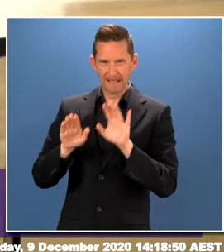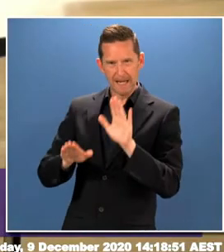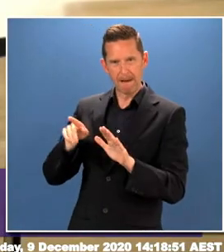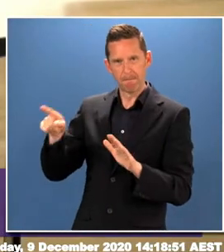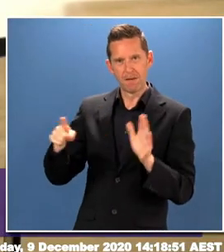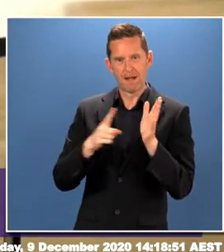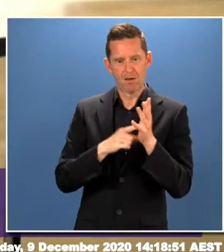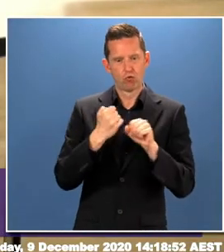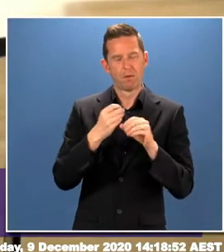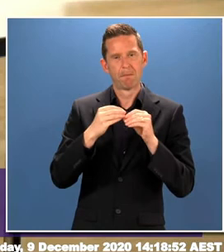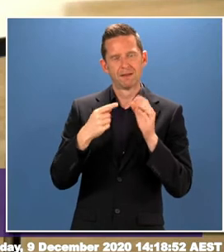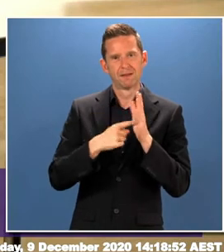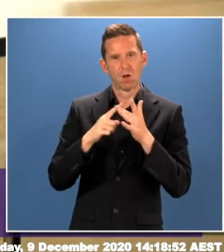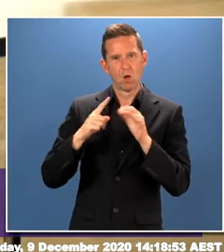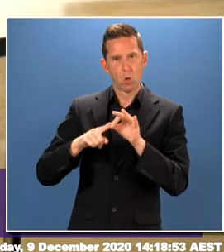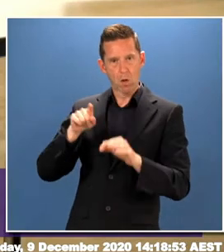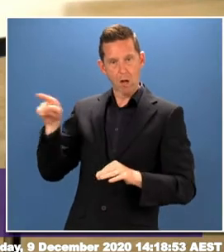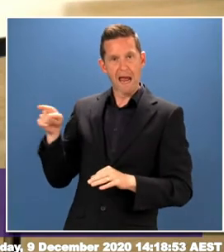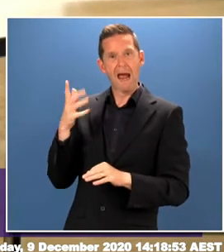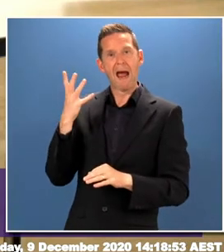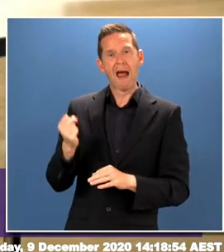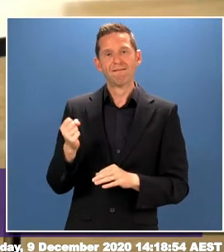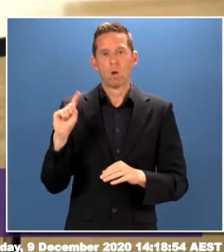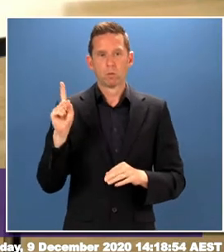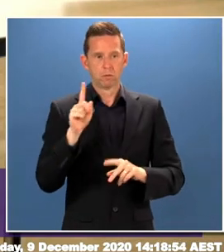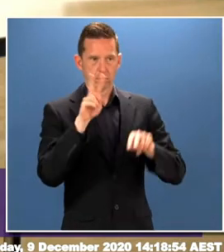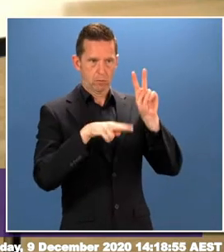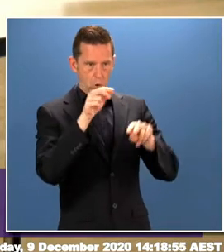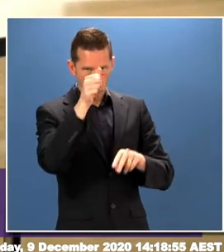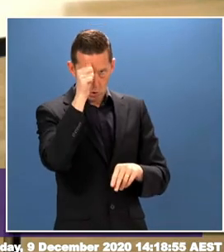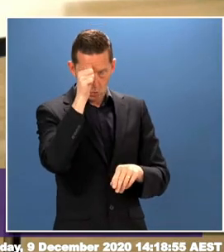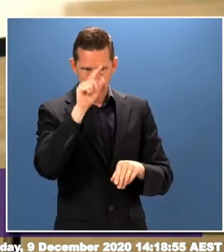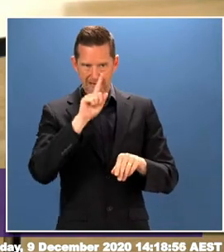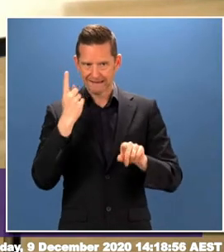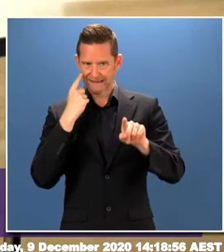got invisible identity, and then we've got visible identity, and it's the